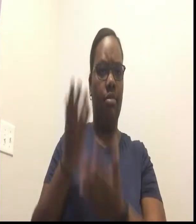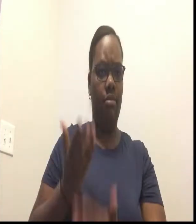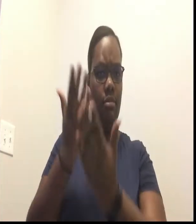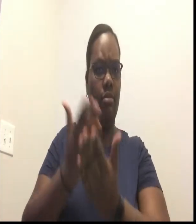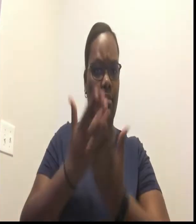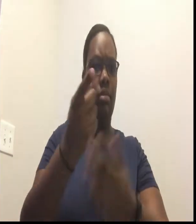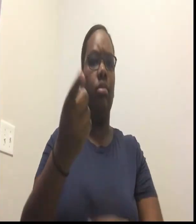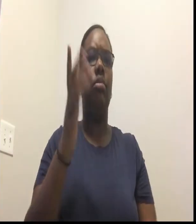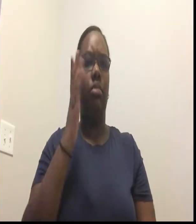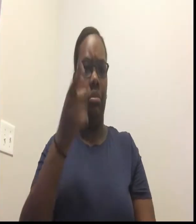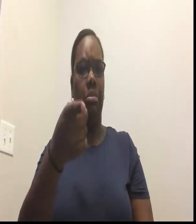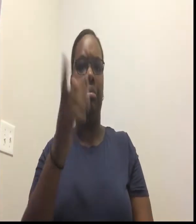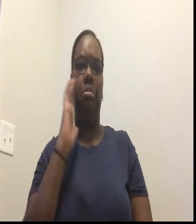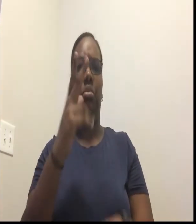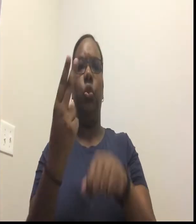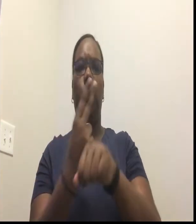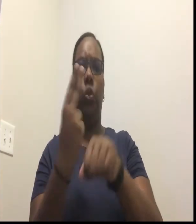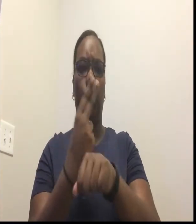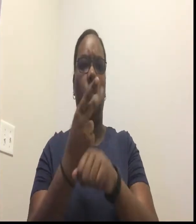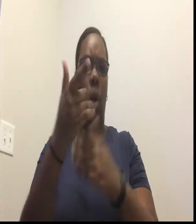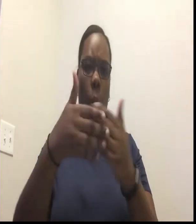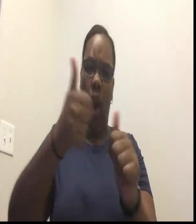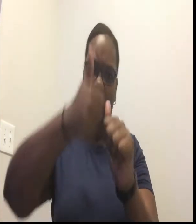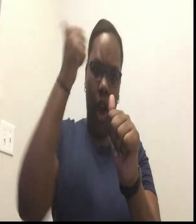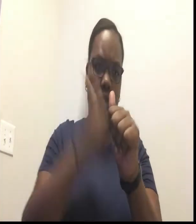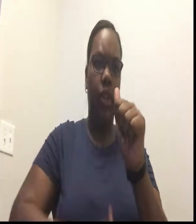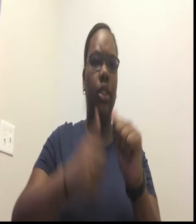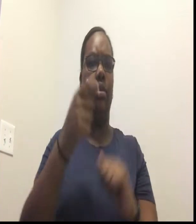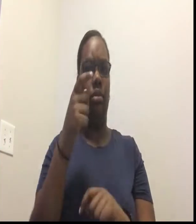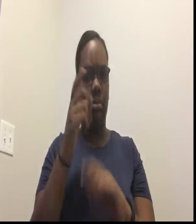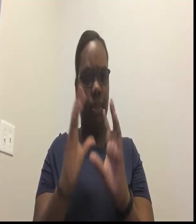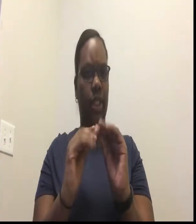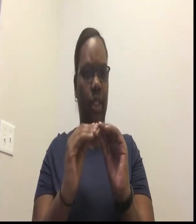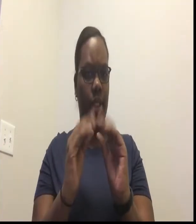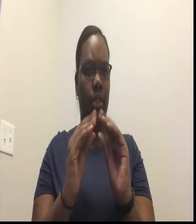Well first you have a main motion or a new item motion